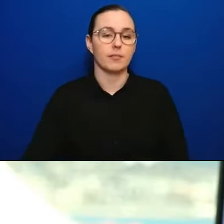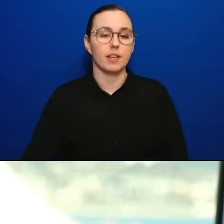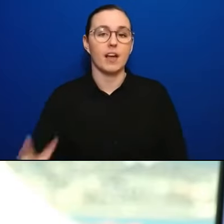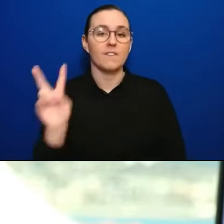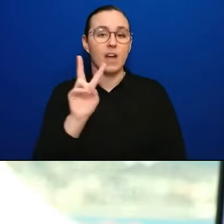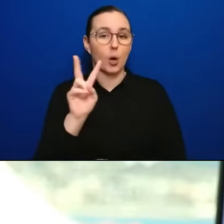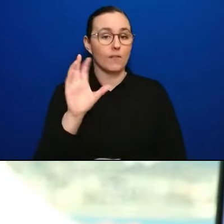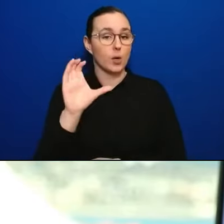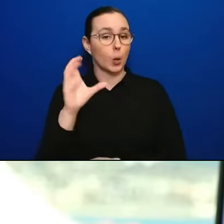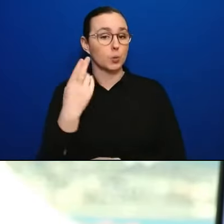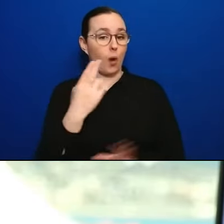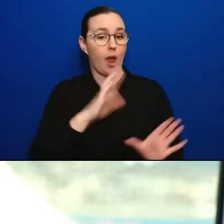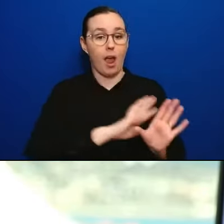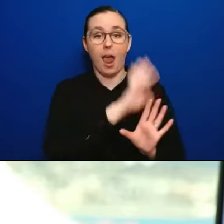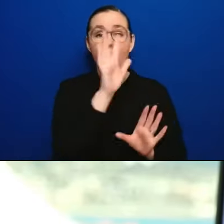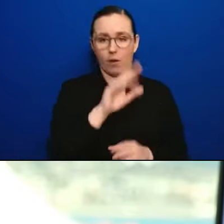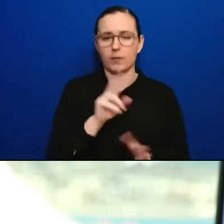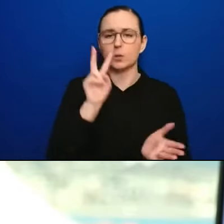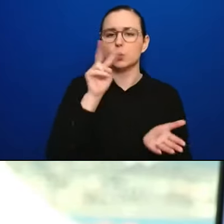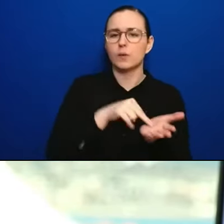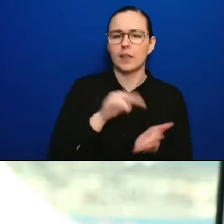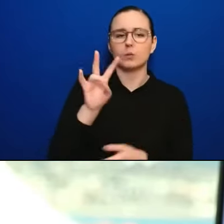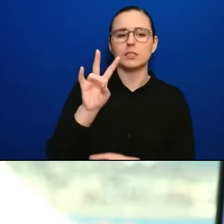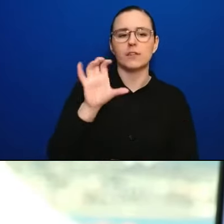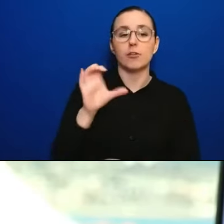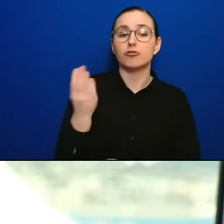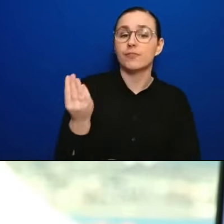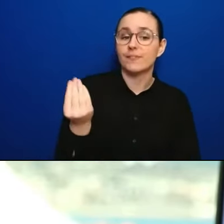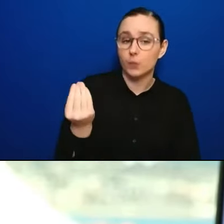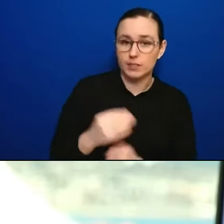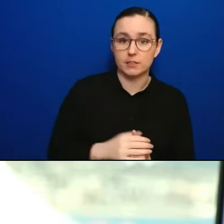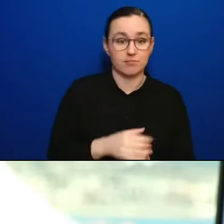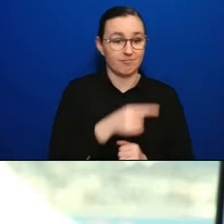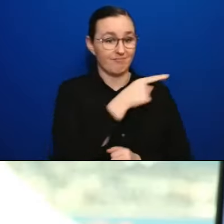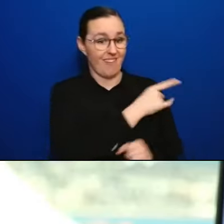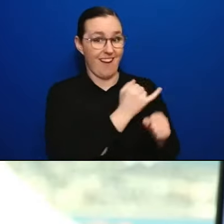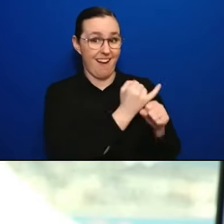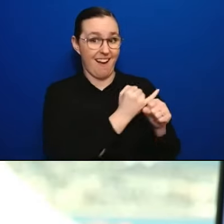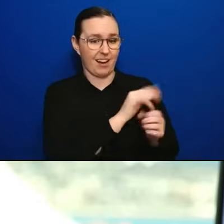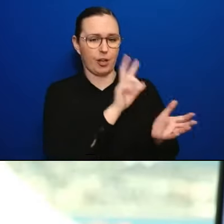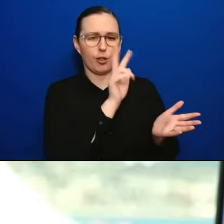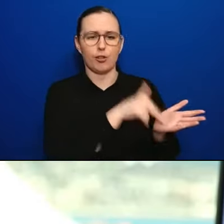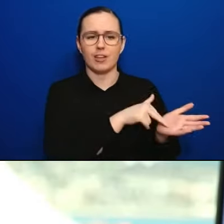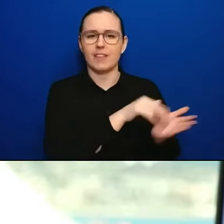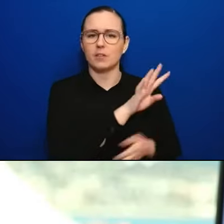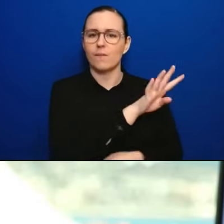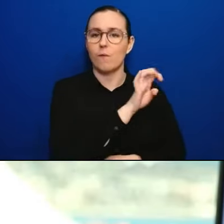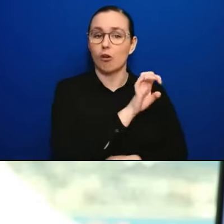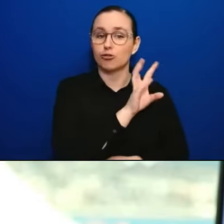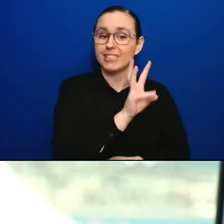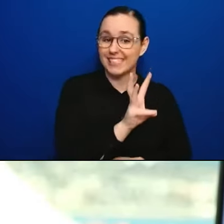Health Services Authority that includes the BC emergency health services. 2,714 in Vancouver Coastal